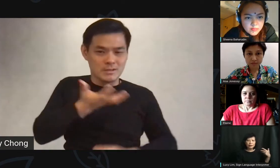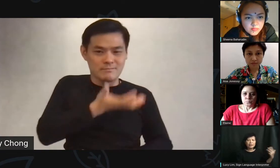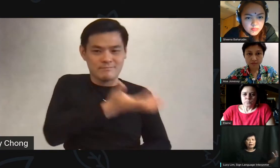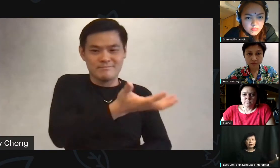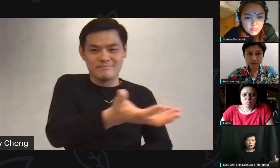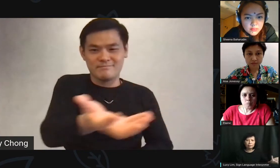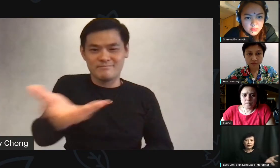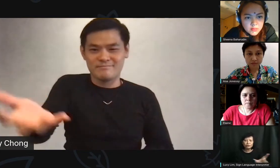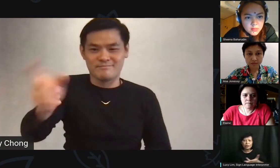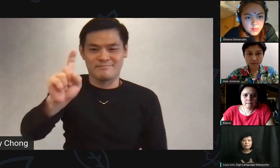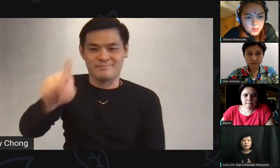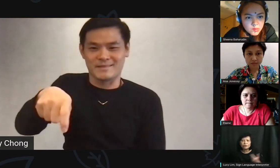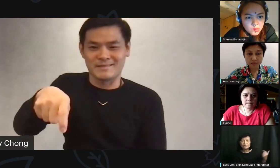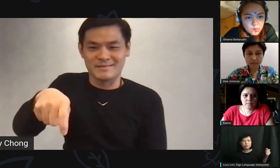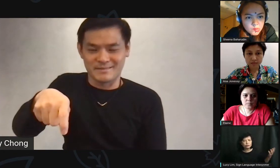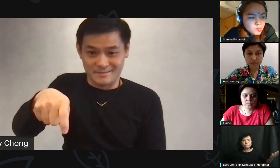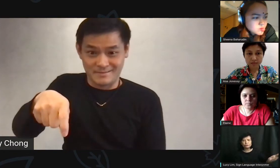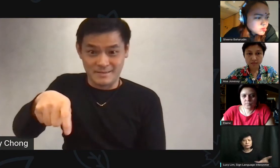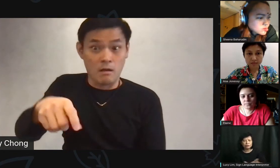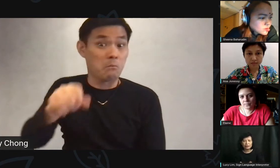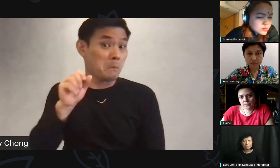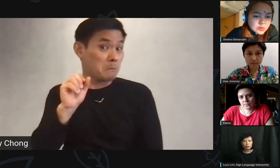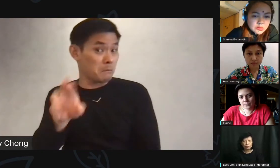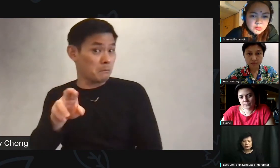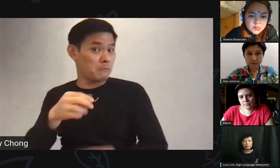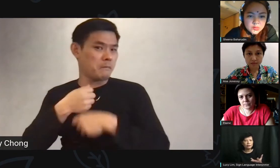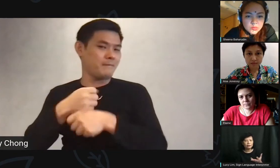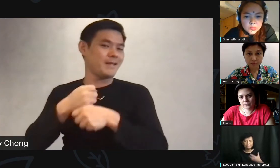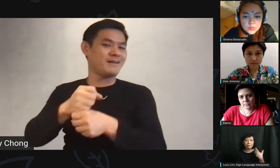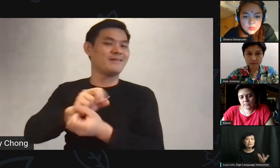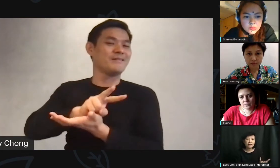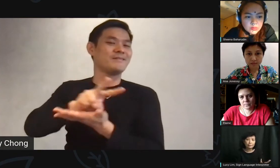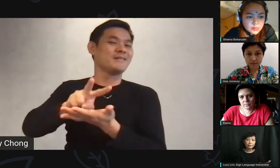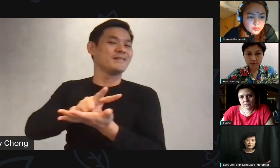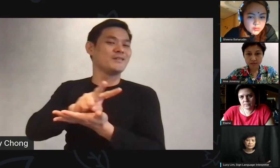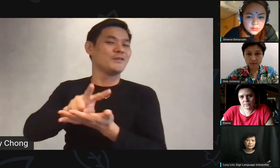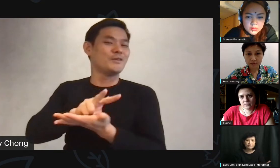it’s being carried out by generations so through the Deaf community, it must happen.